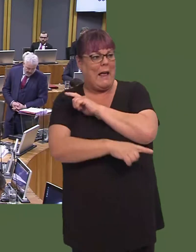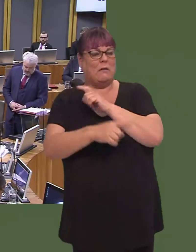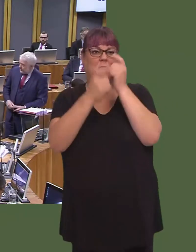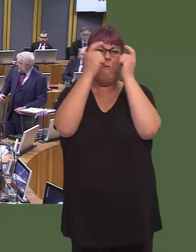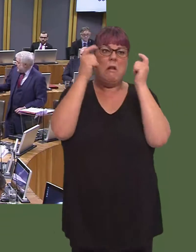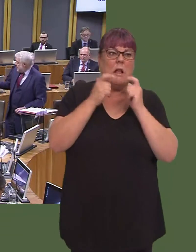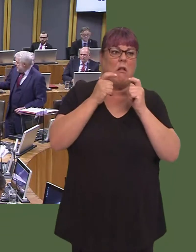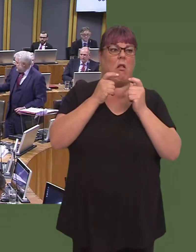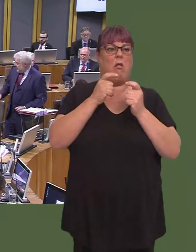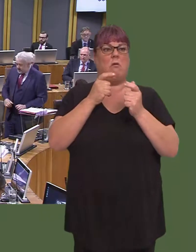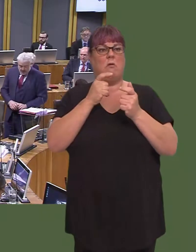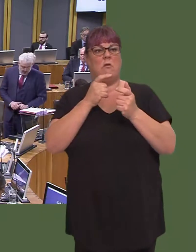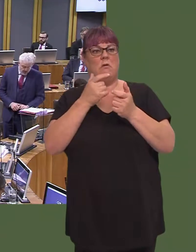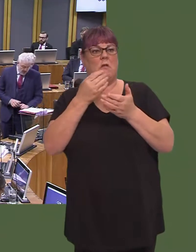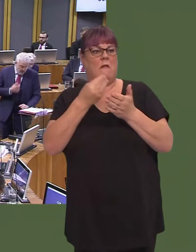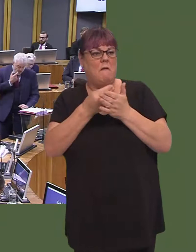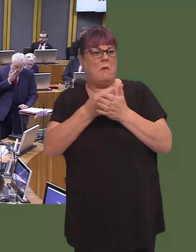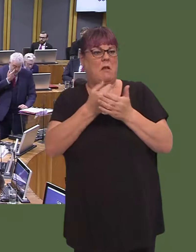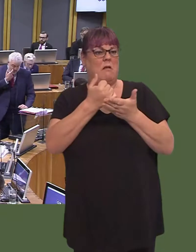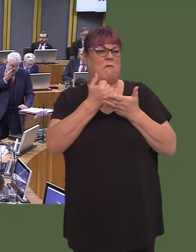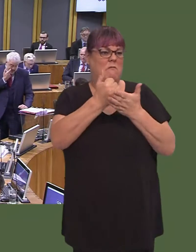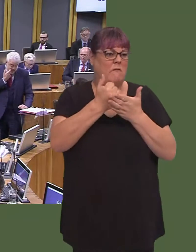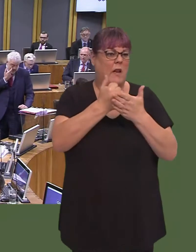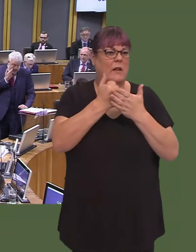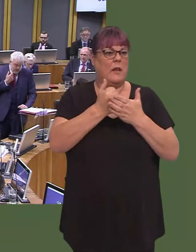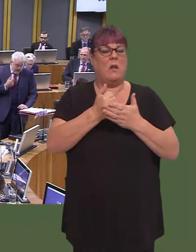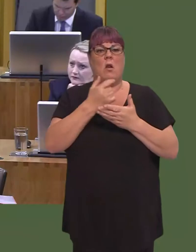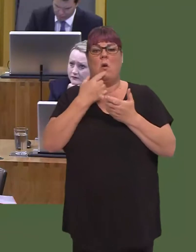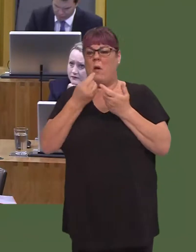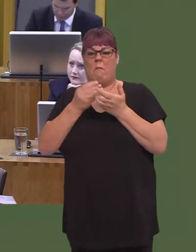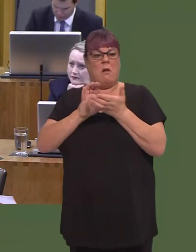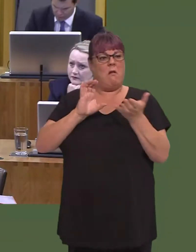who continue to wait longer than we would expect, and I know that the Cabinet Secretary